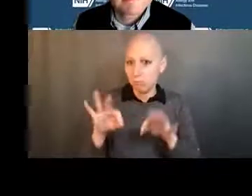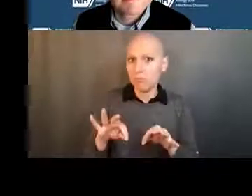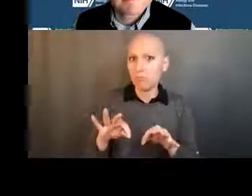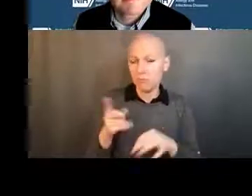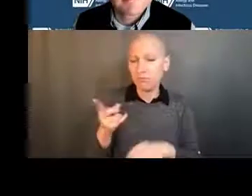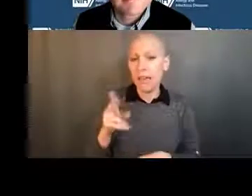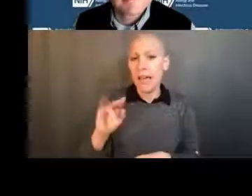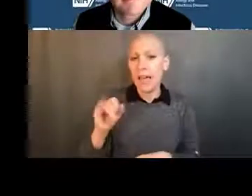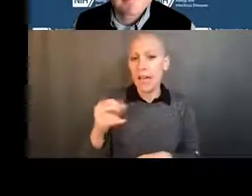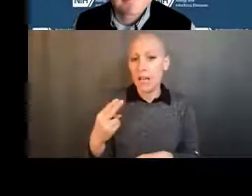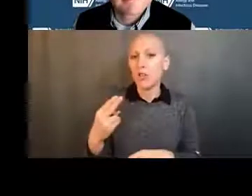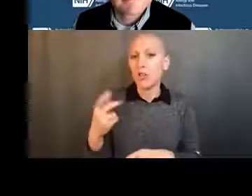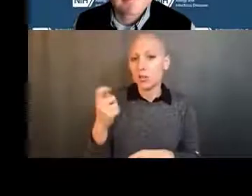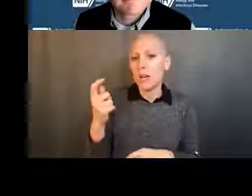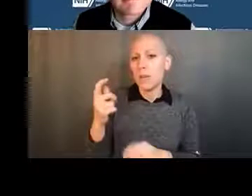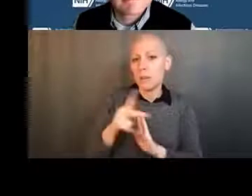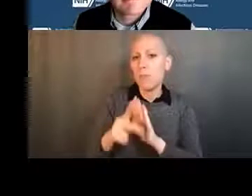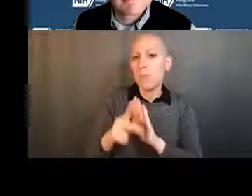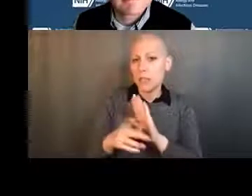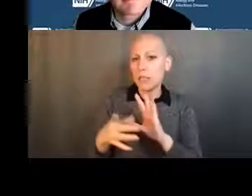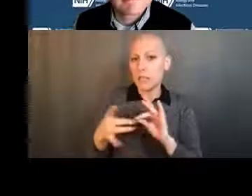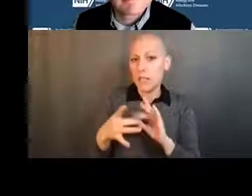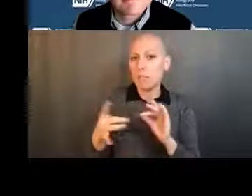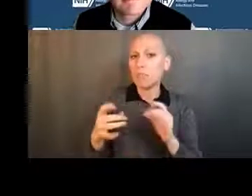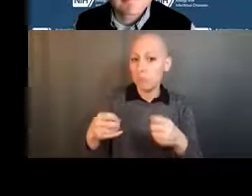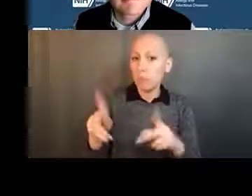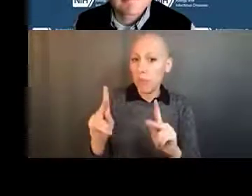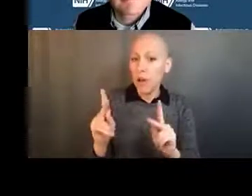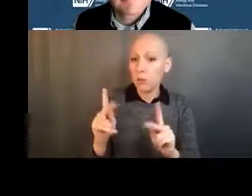are eligible to apply, so always look in your FOA.